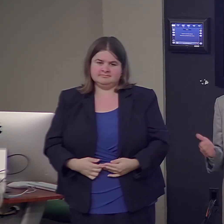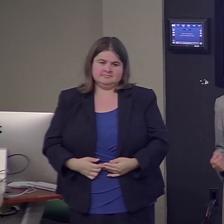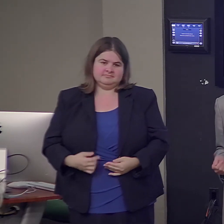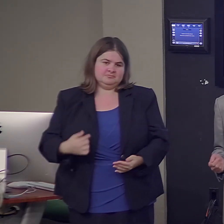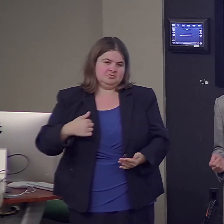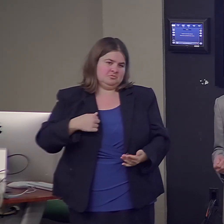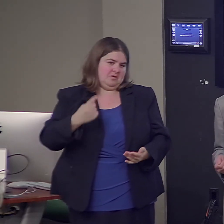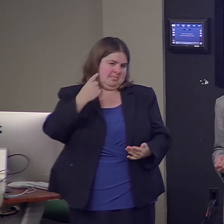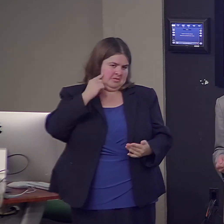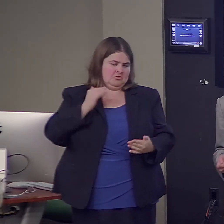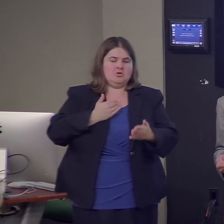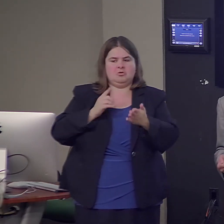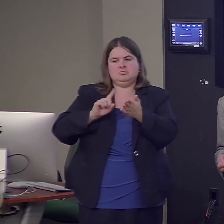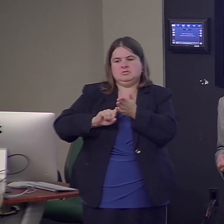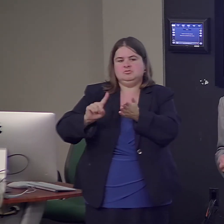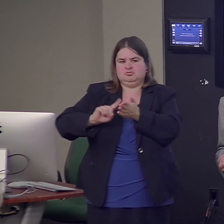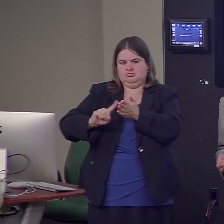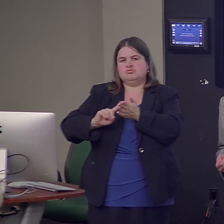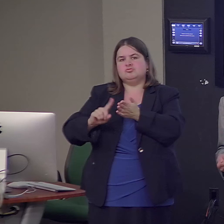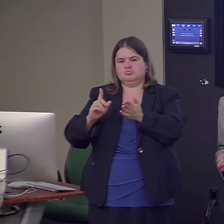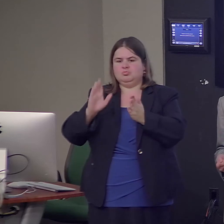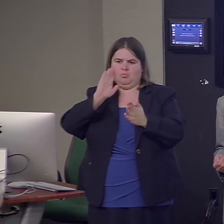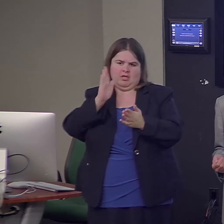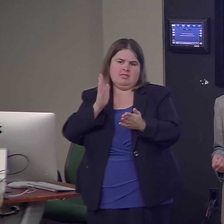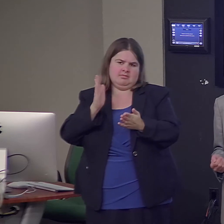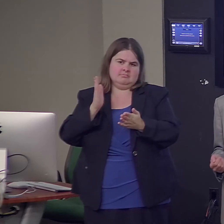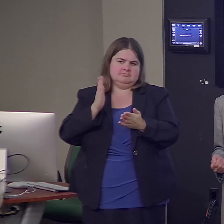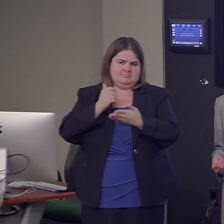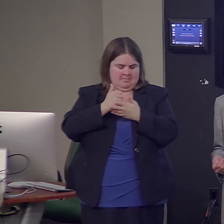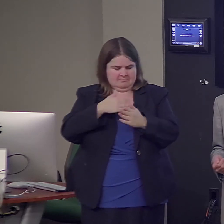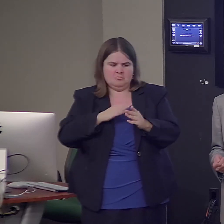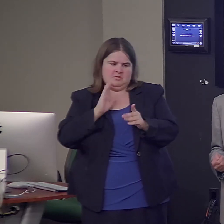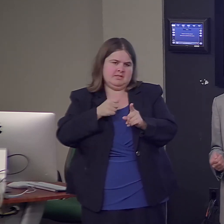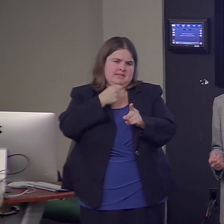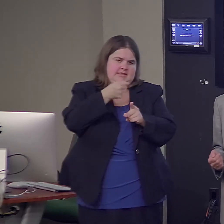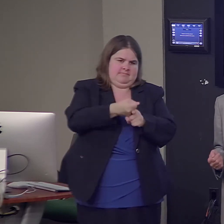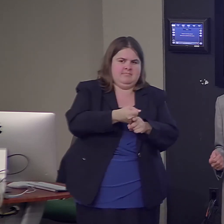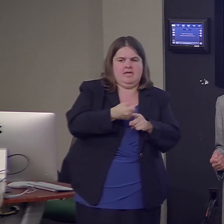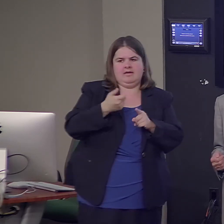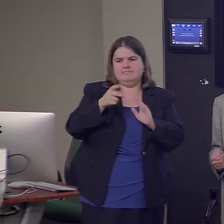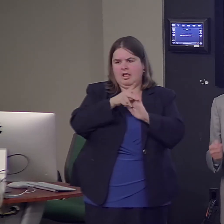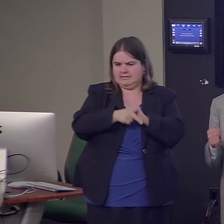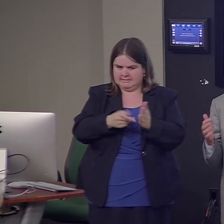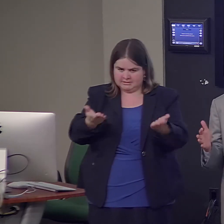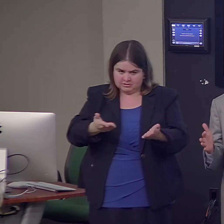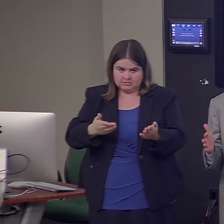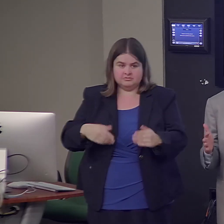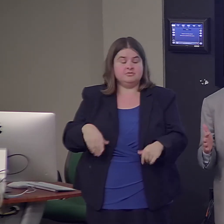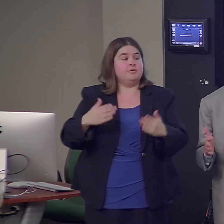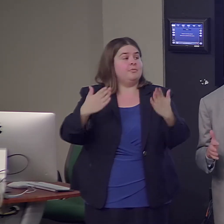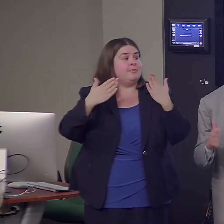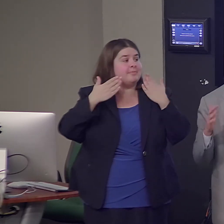the research will have some impacts. So with that I will thank you for your attention